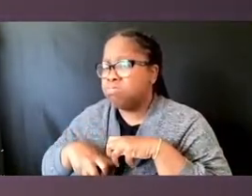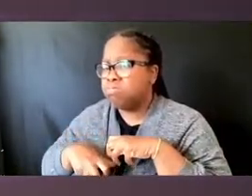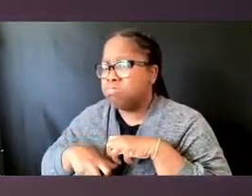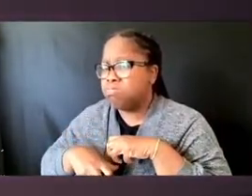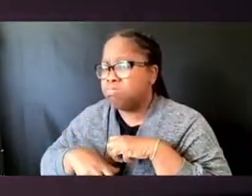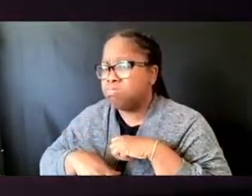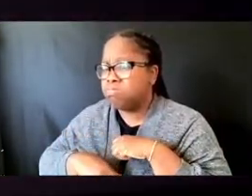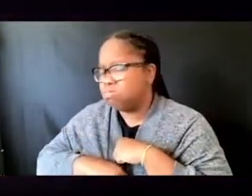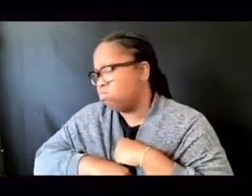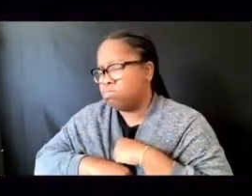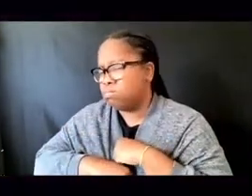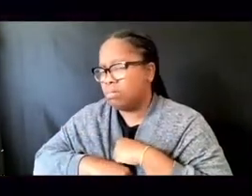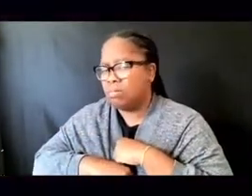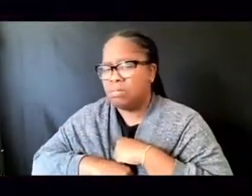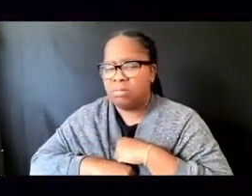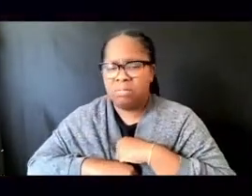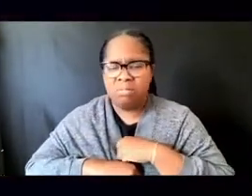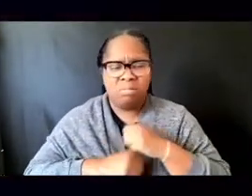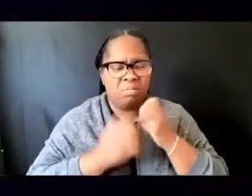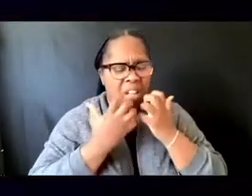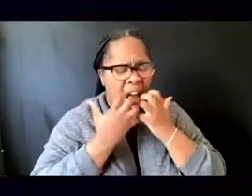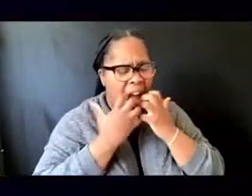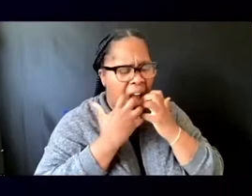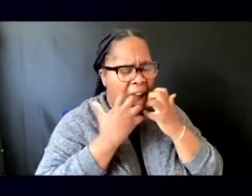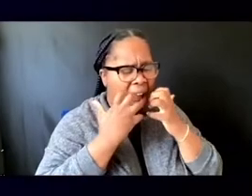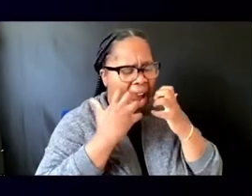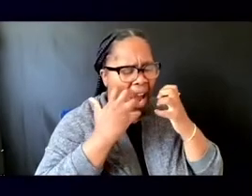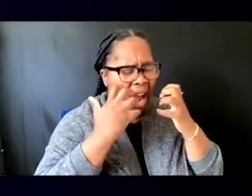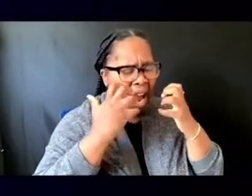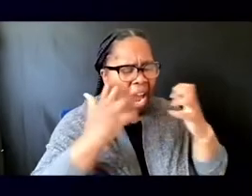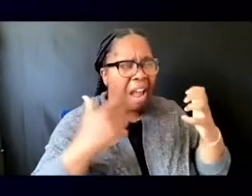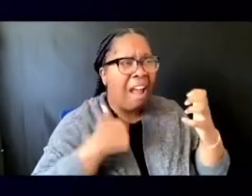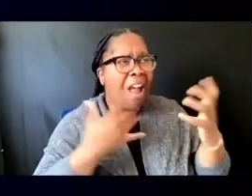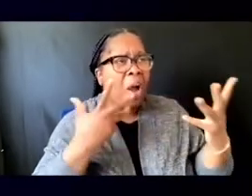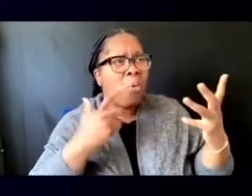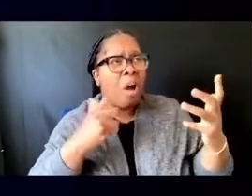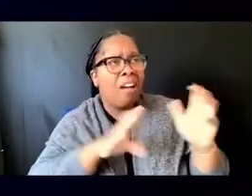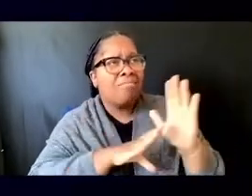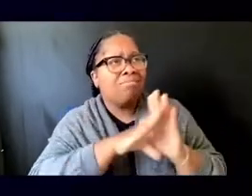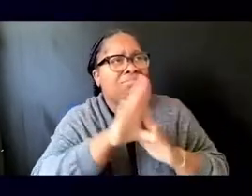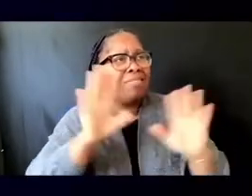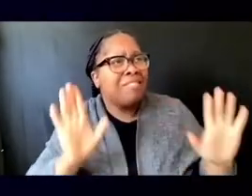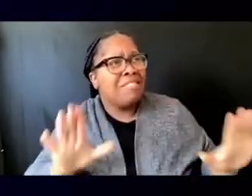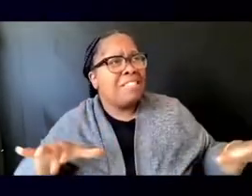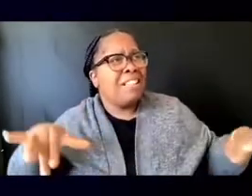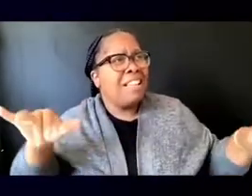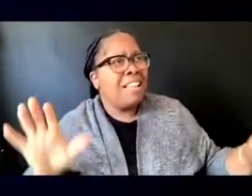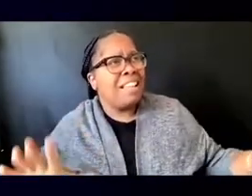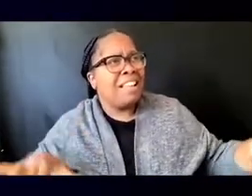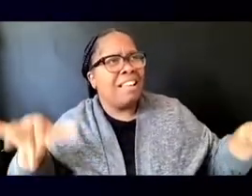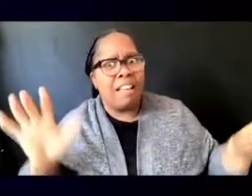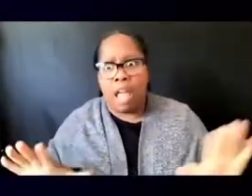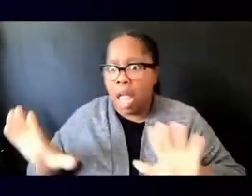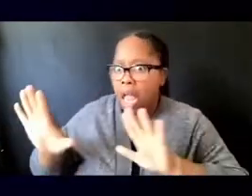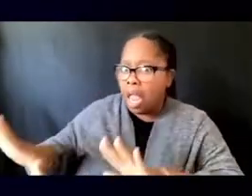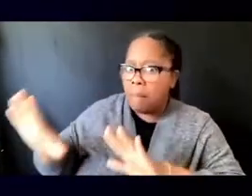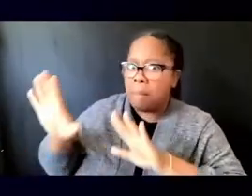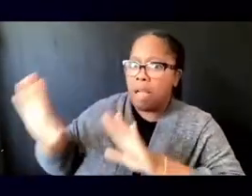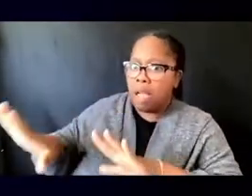I'll fly away (speaking in foreign language)